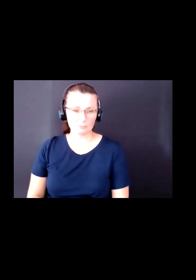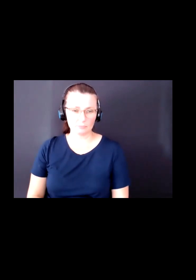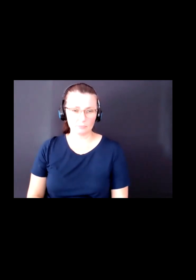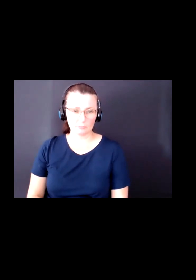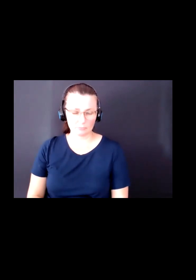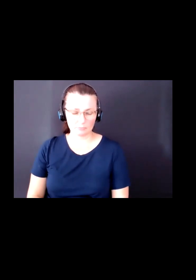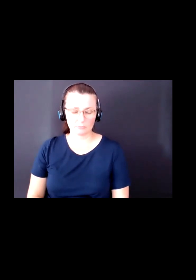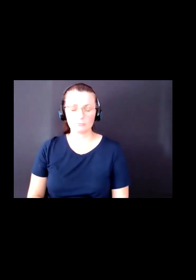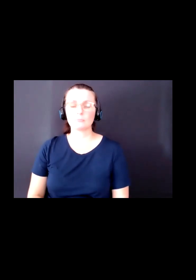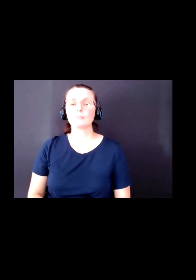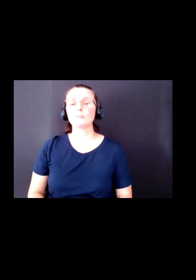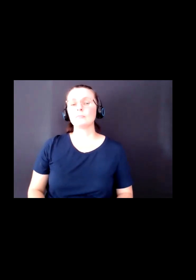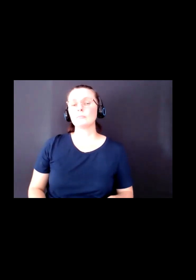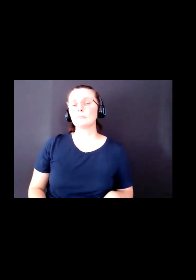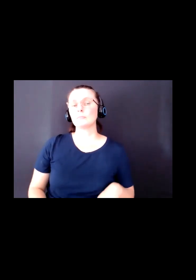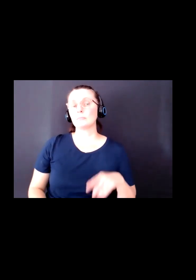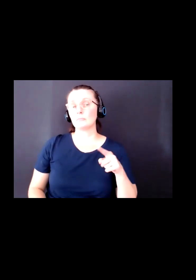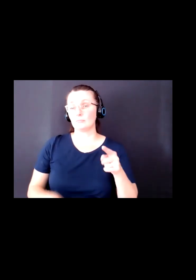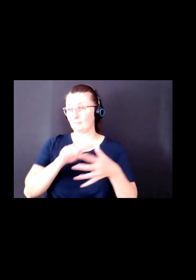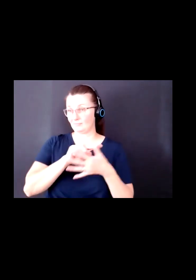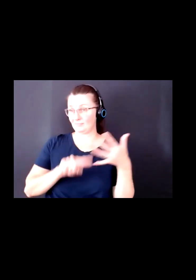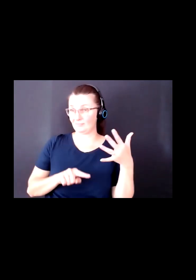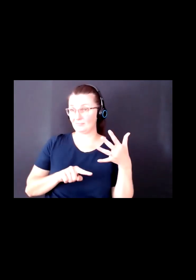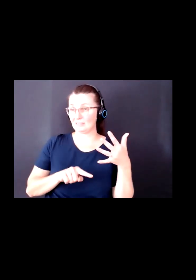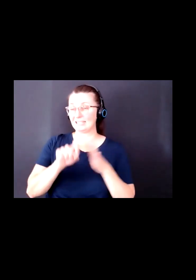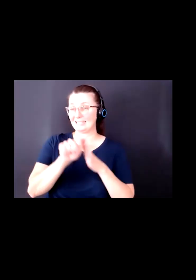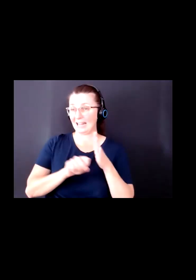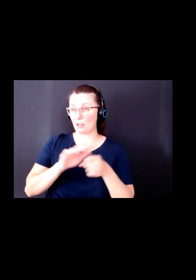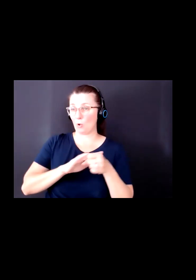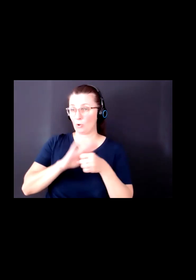local governments are required to do. Places of public accommodation,